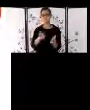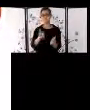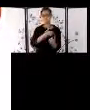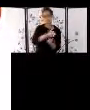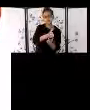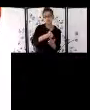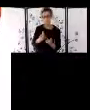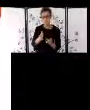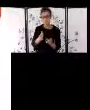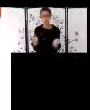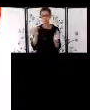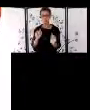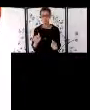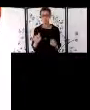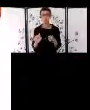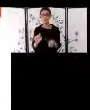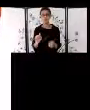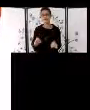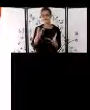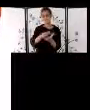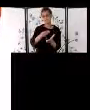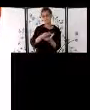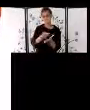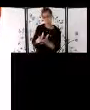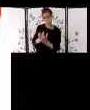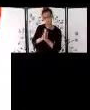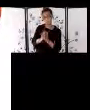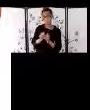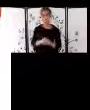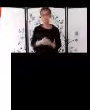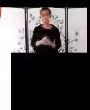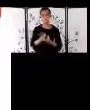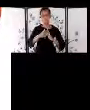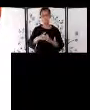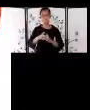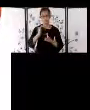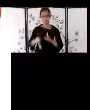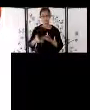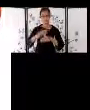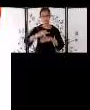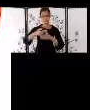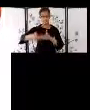your project, your artistic disciplines, and the number of years you’ve been a practicing